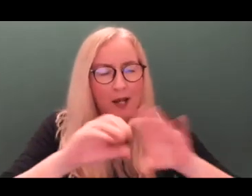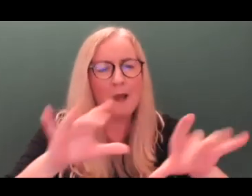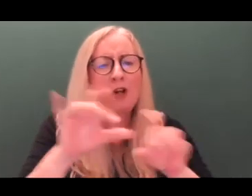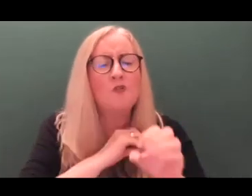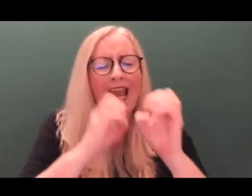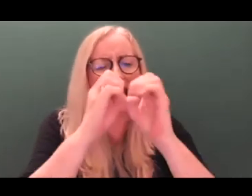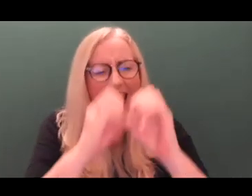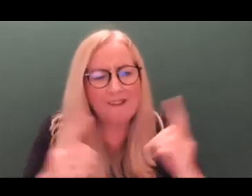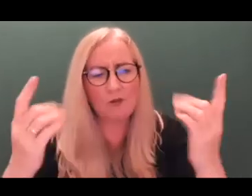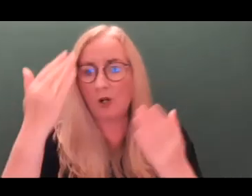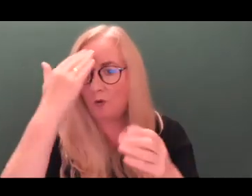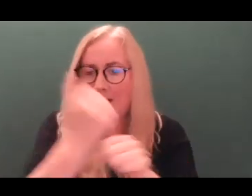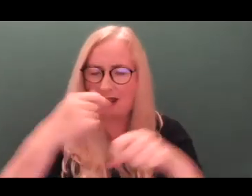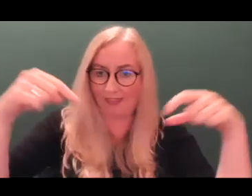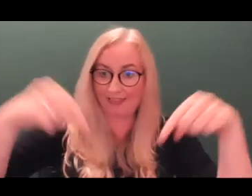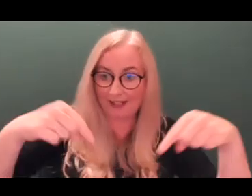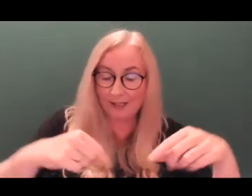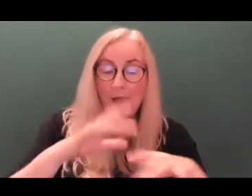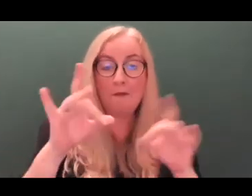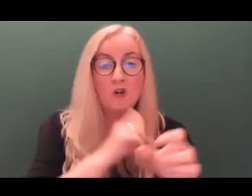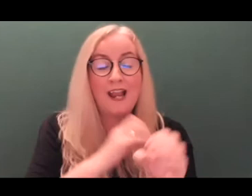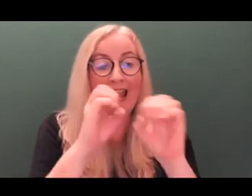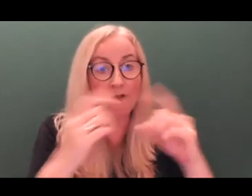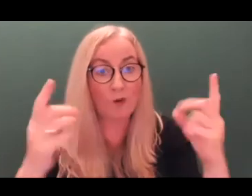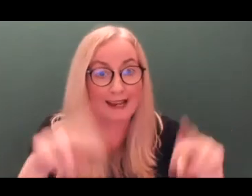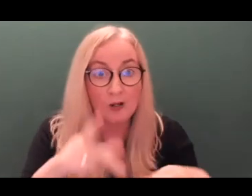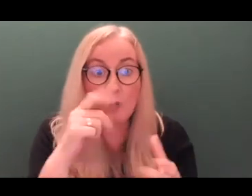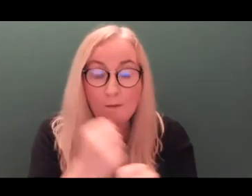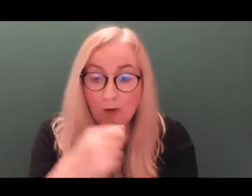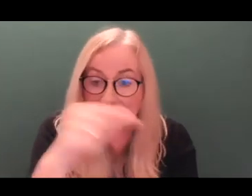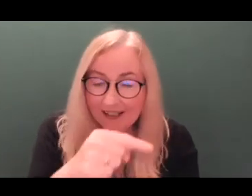it becomes something that everyone can talk about and then figure out oh that's something I need to